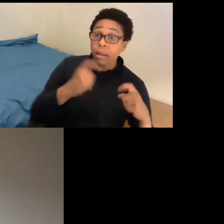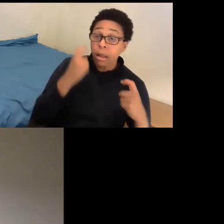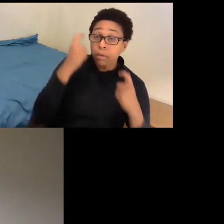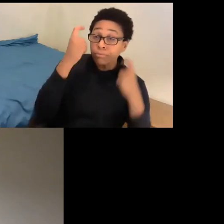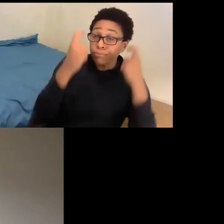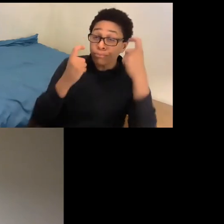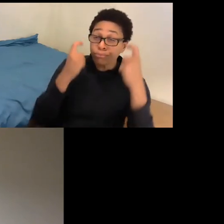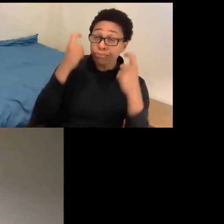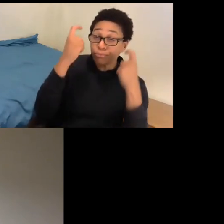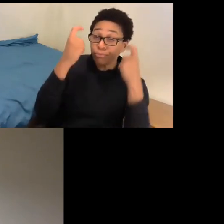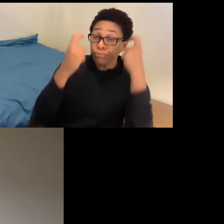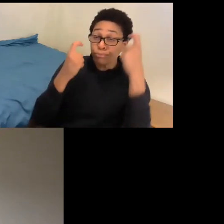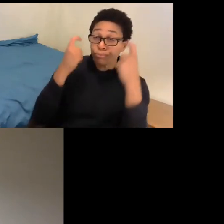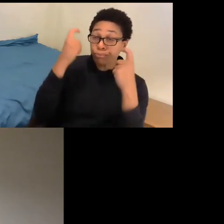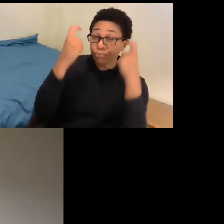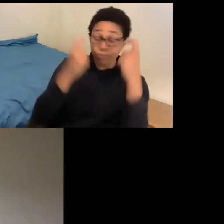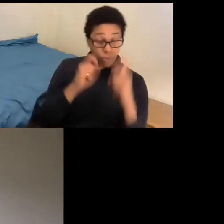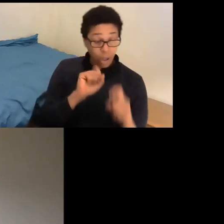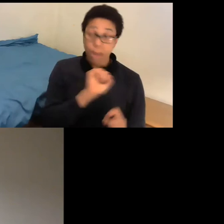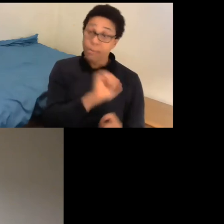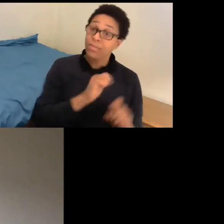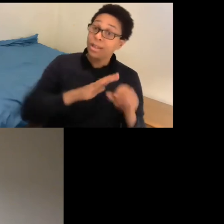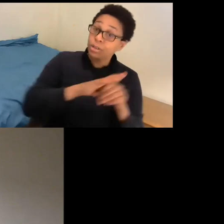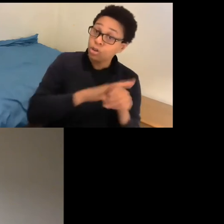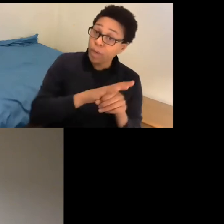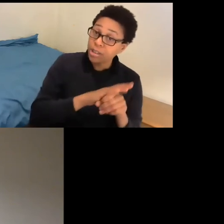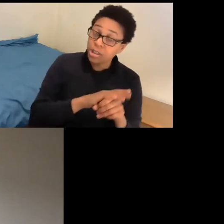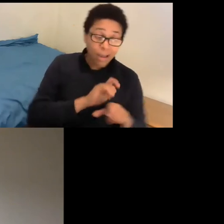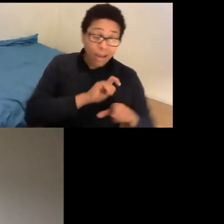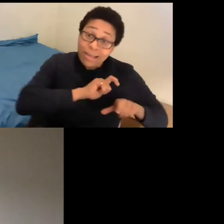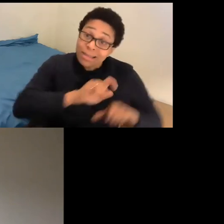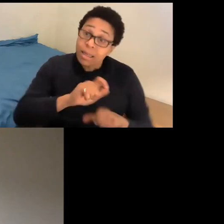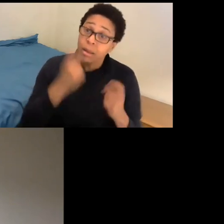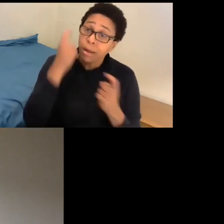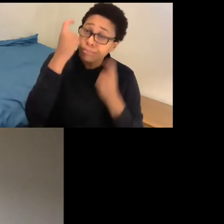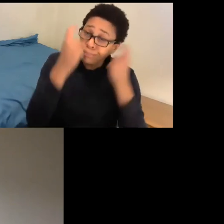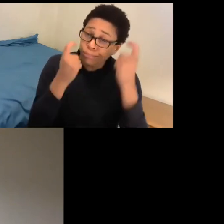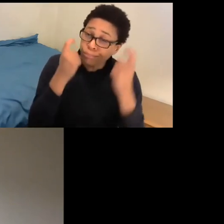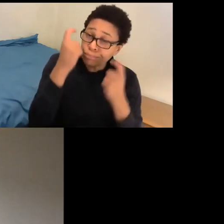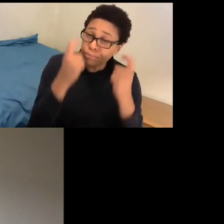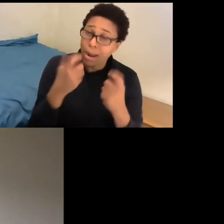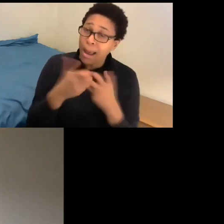and their theorizing about change. How do they do it? They do it through the Blues, you learn How does this take place?